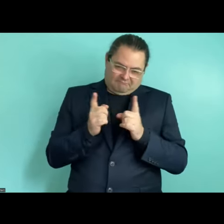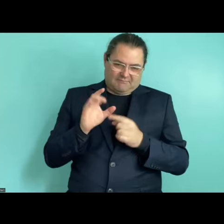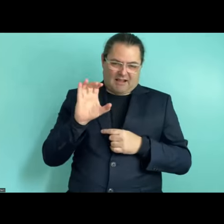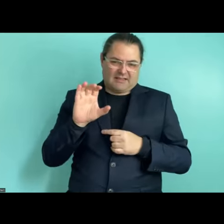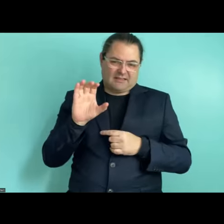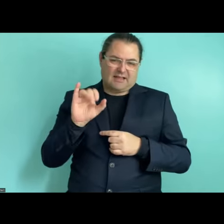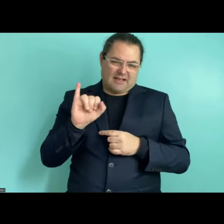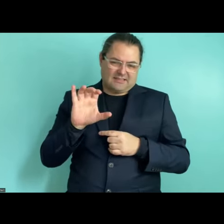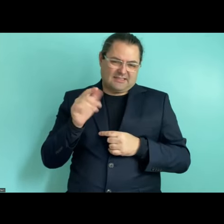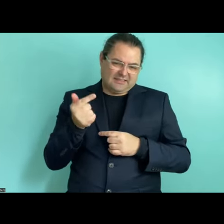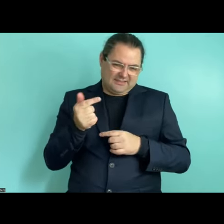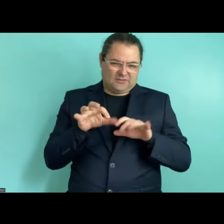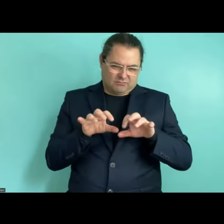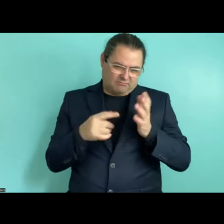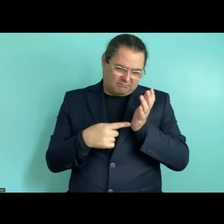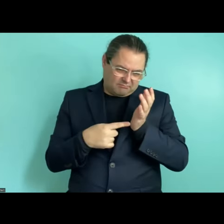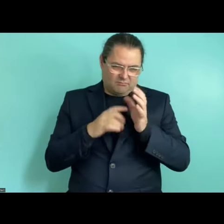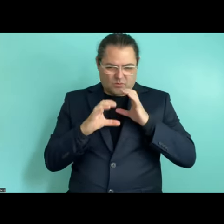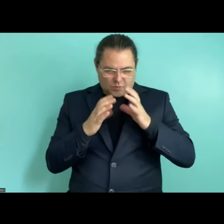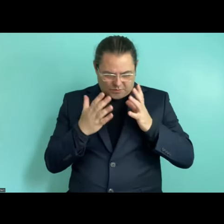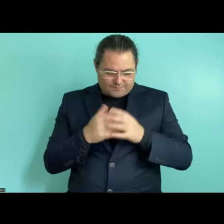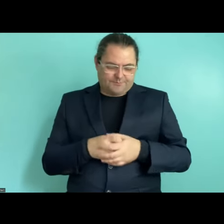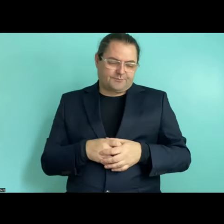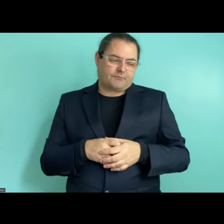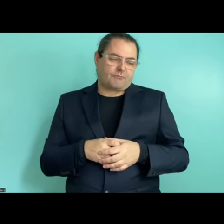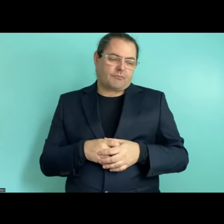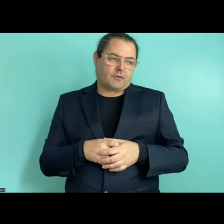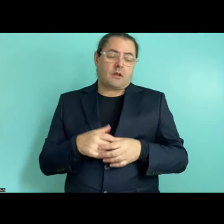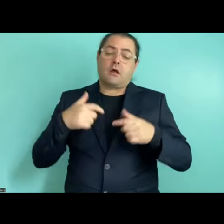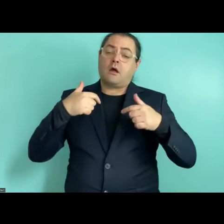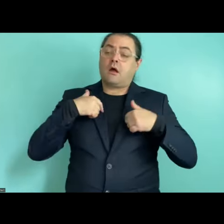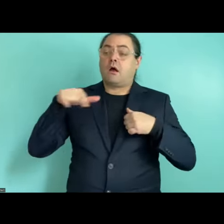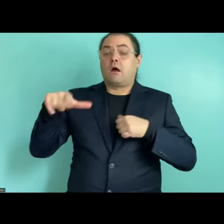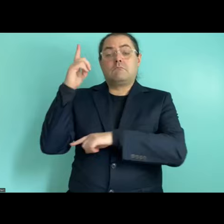14:18:14 Where have you started with this program you know it started in 2016, only